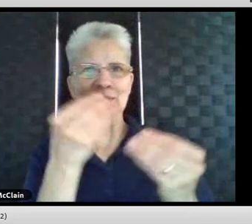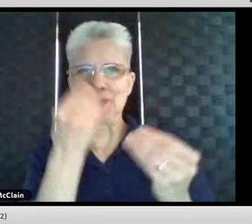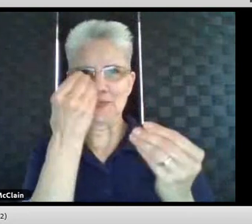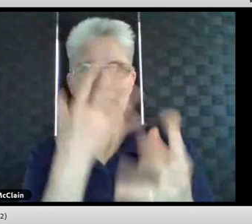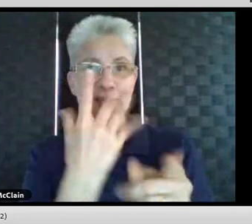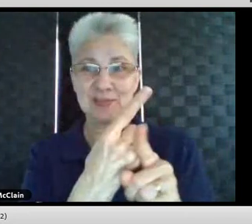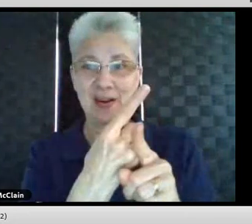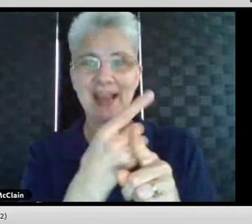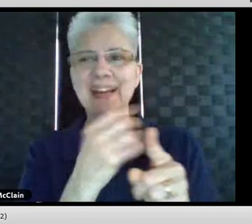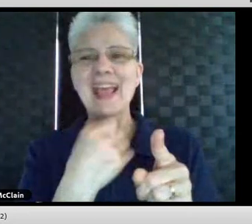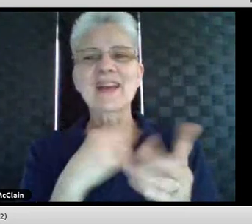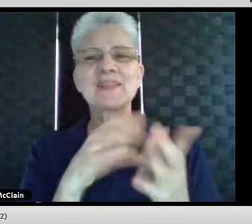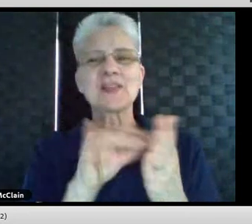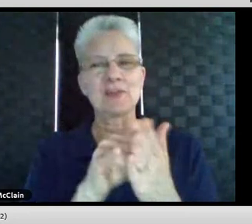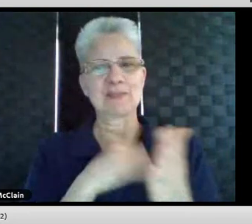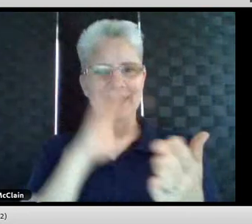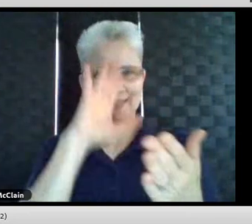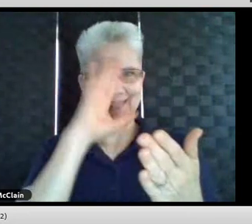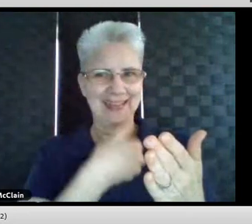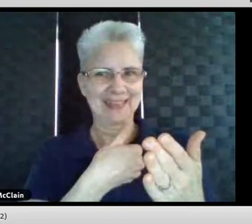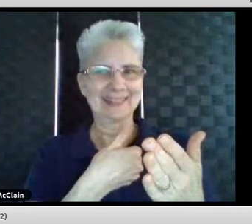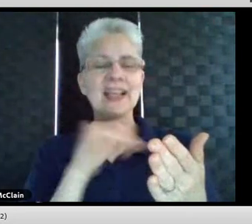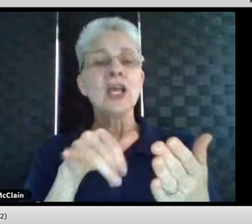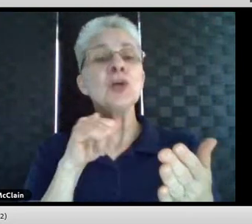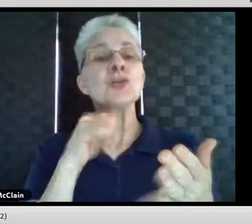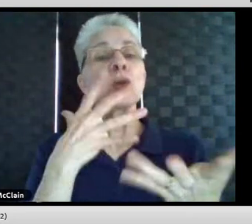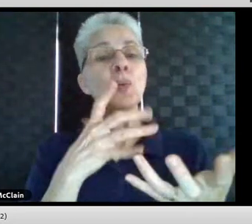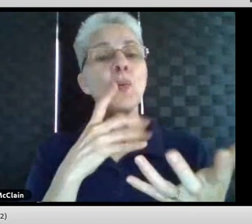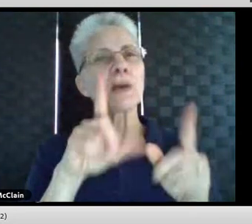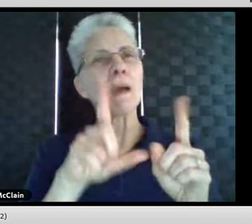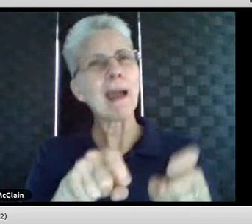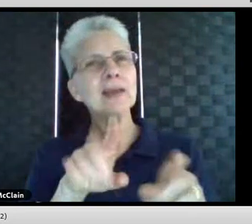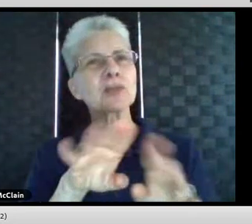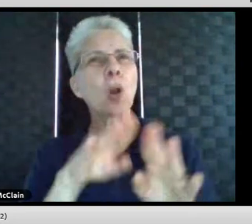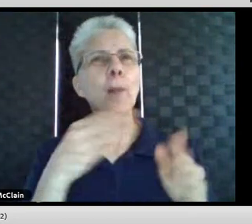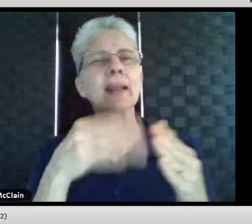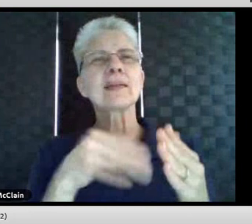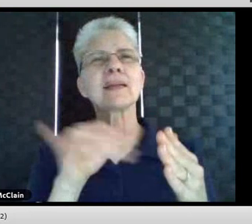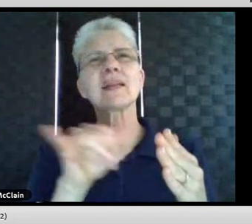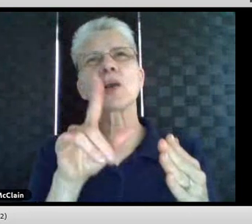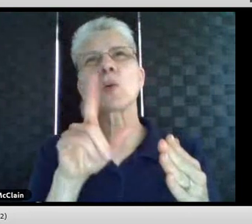And I'd learned that with my sons. So you want to ask open-ended questions, questions that are going to elicit more